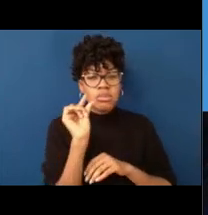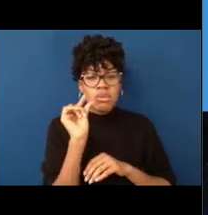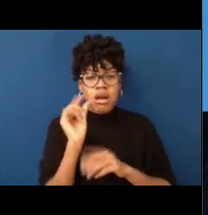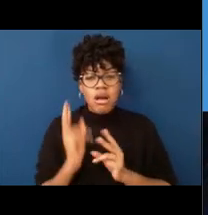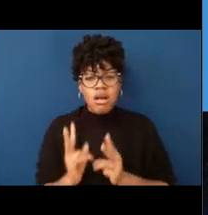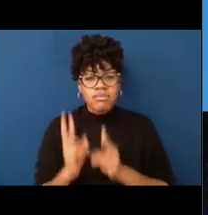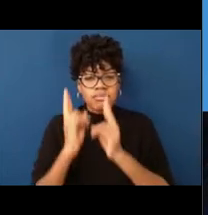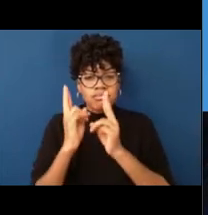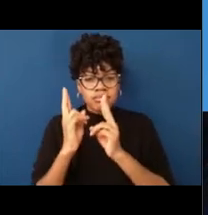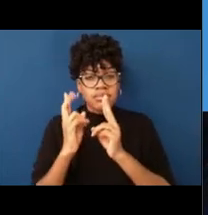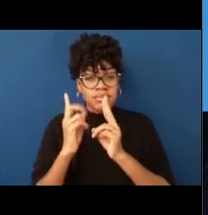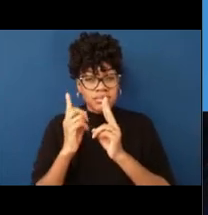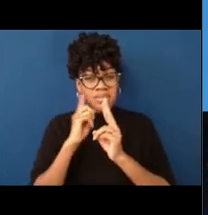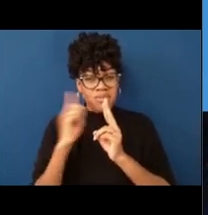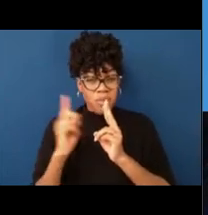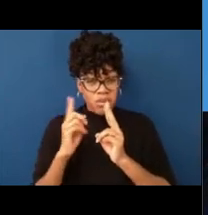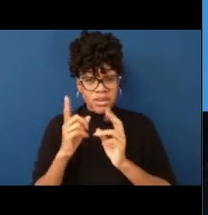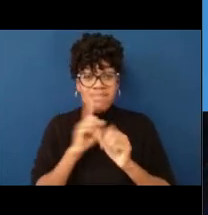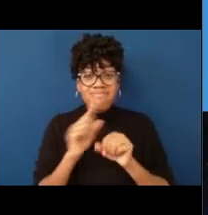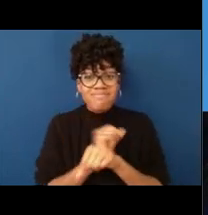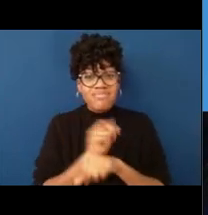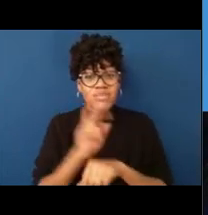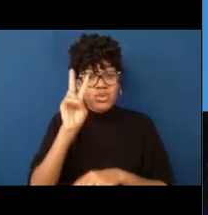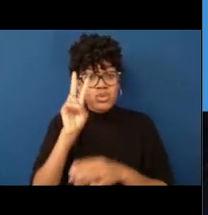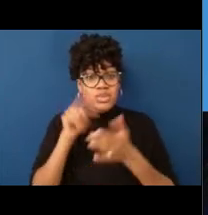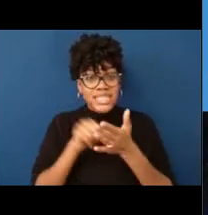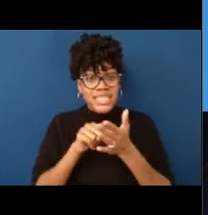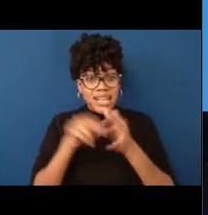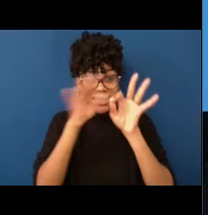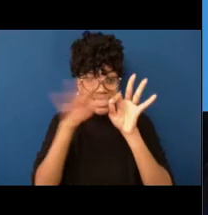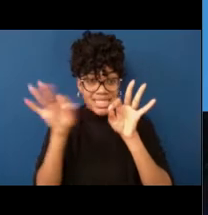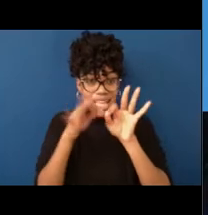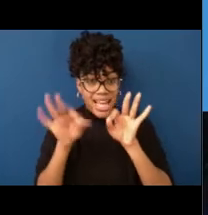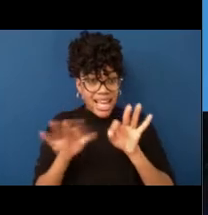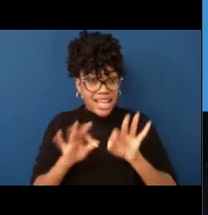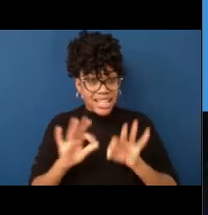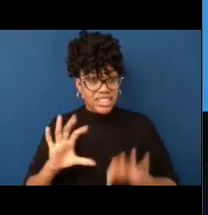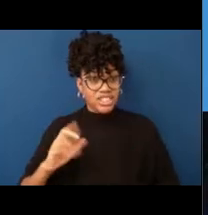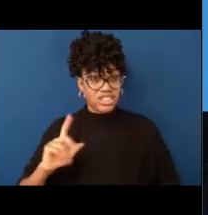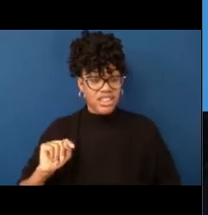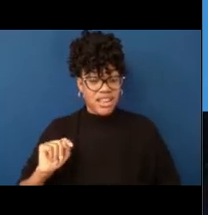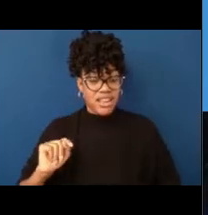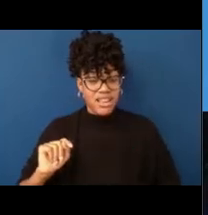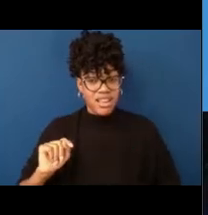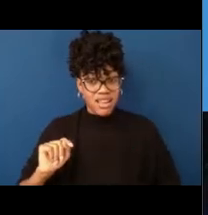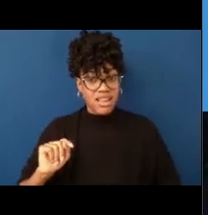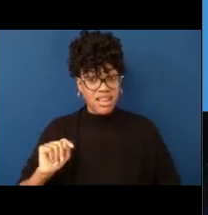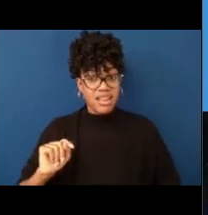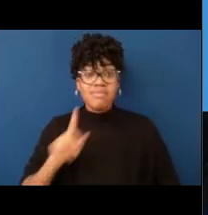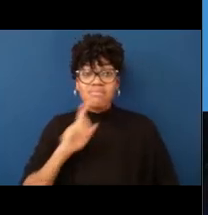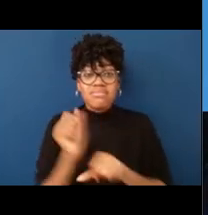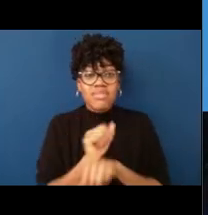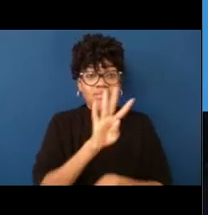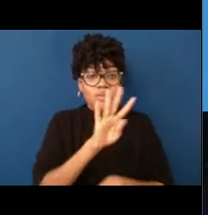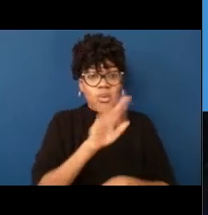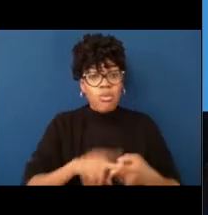of the 2,000 (speaking Hawaiian), which can take four to five hours to recite the entire Kumulipo.